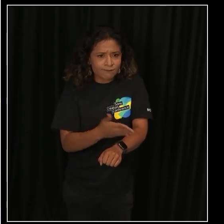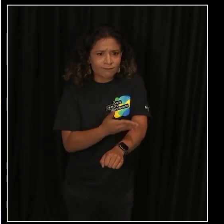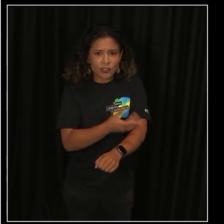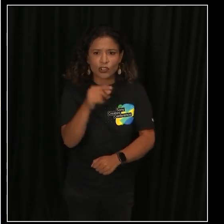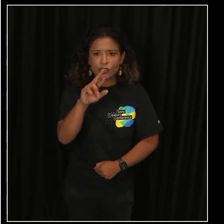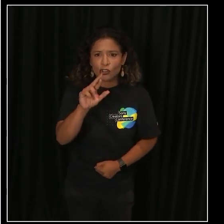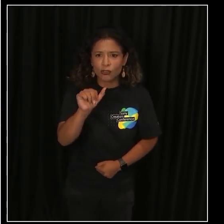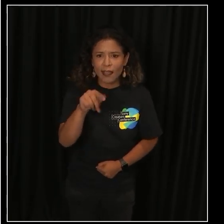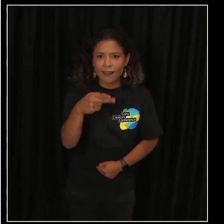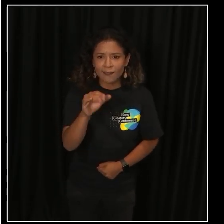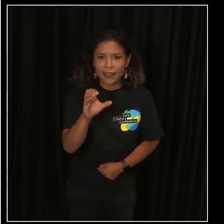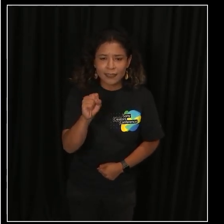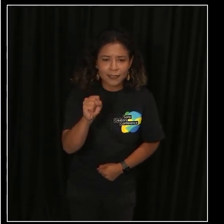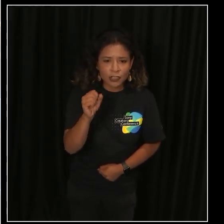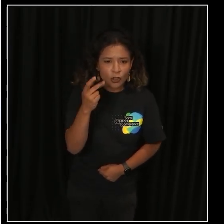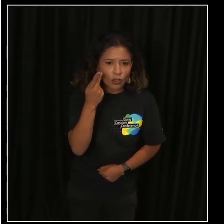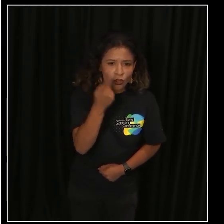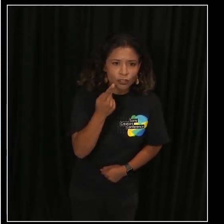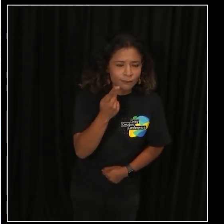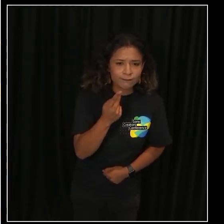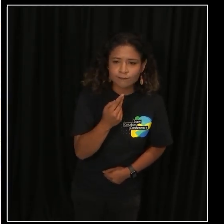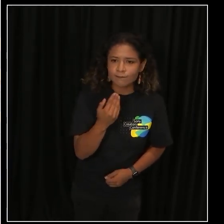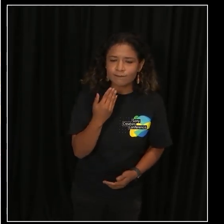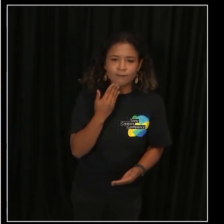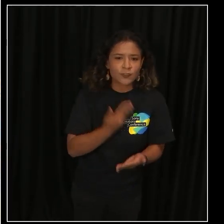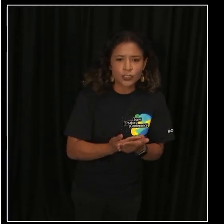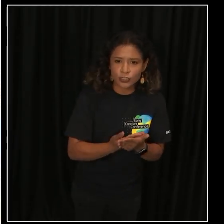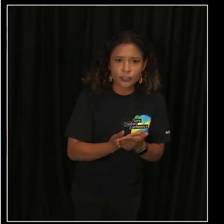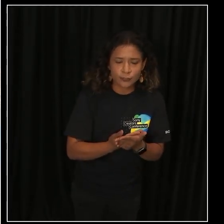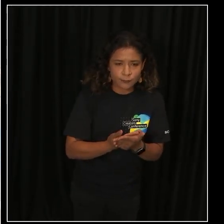The latest Gran Turismo 7, was released in March last year.